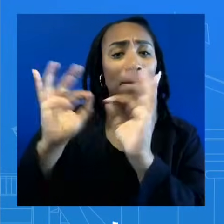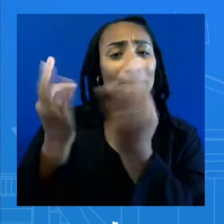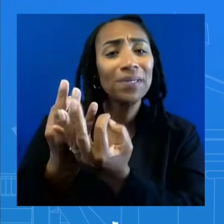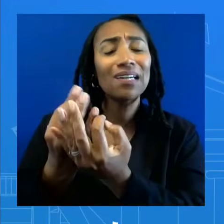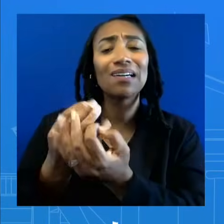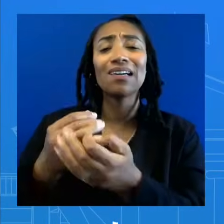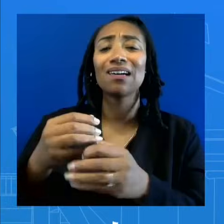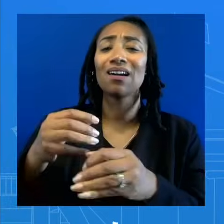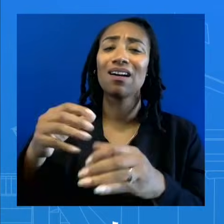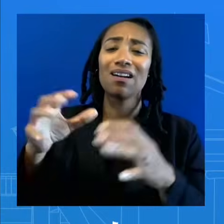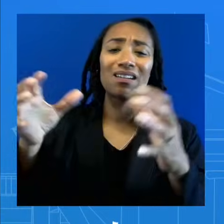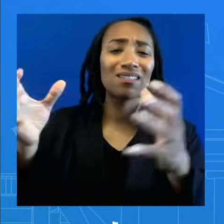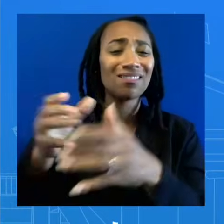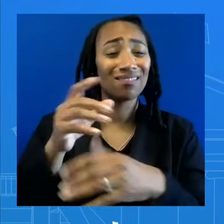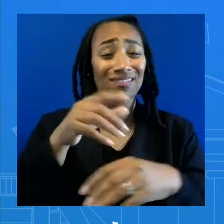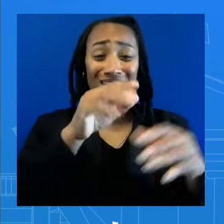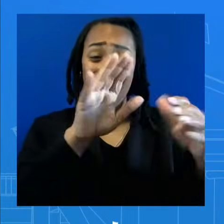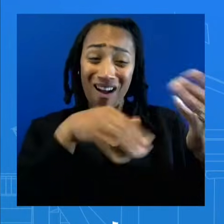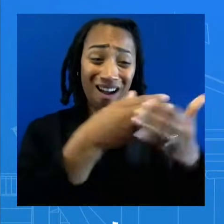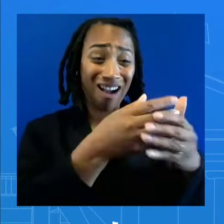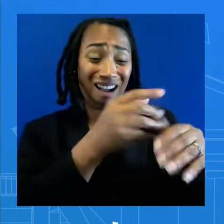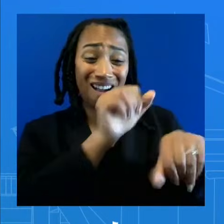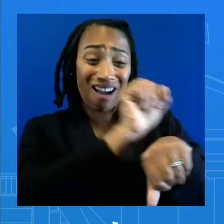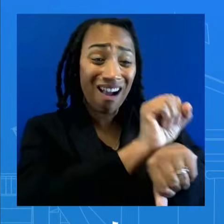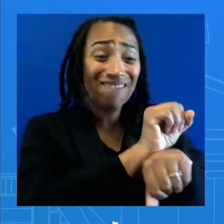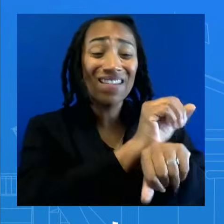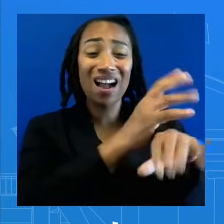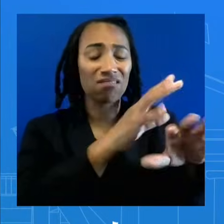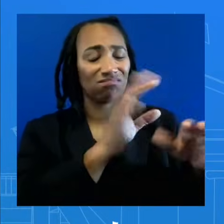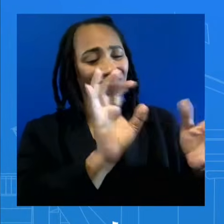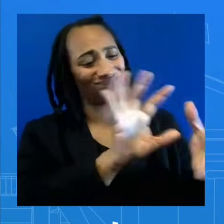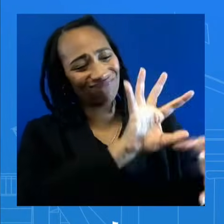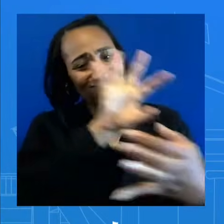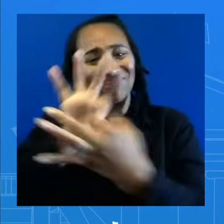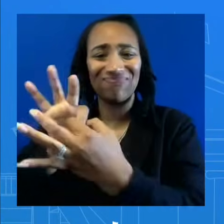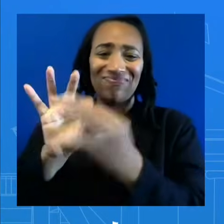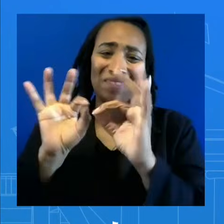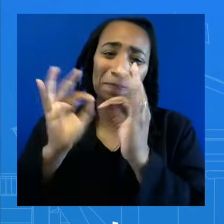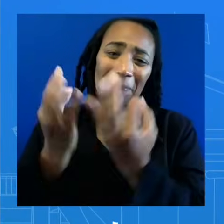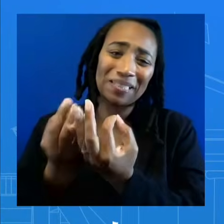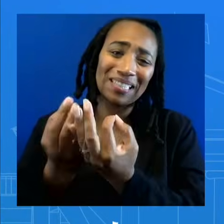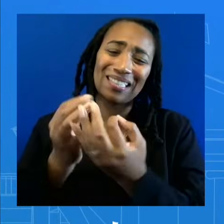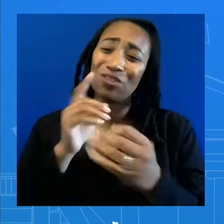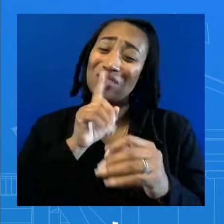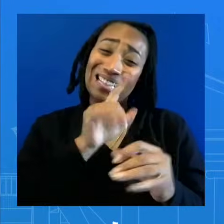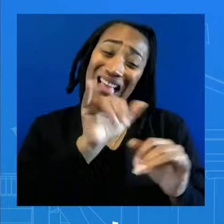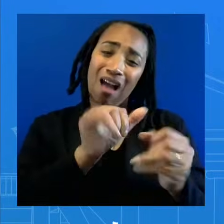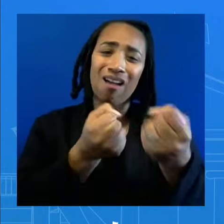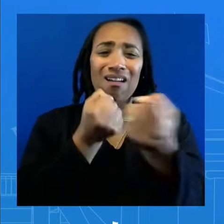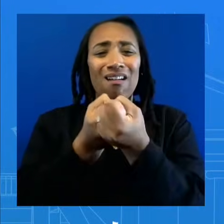that they desperately still need, and so that this war can come to an end. Jake will now travel to Doha